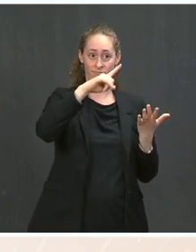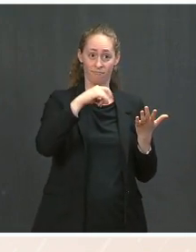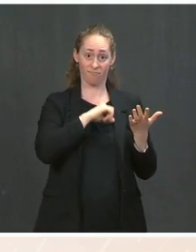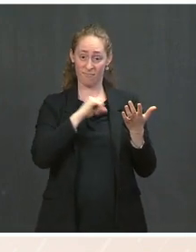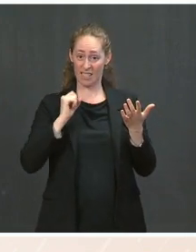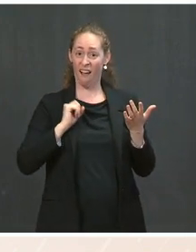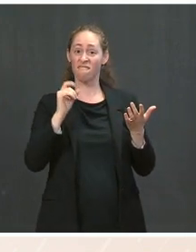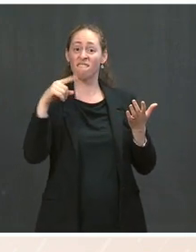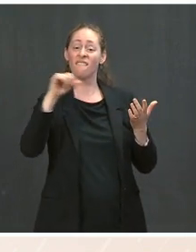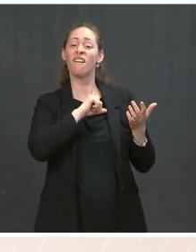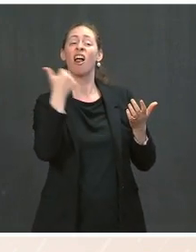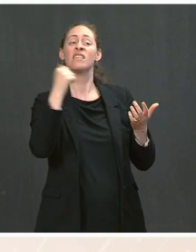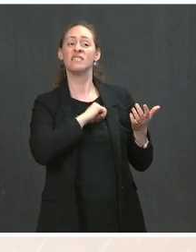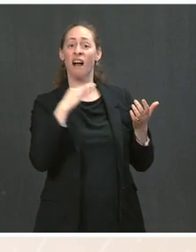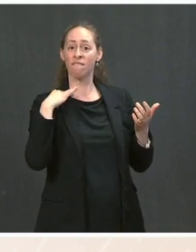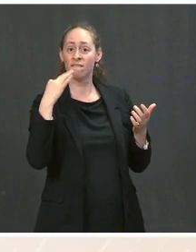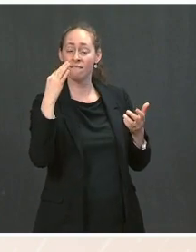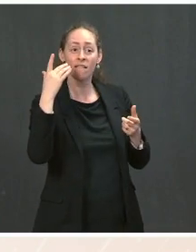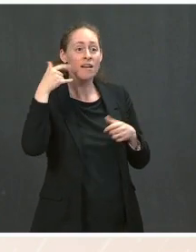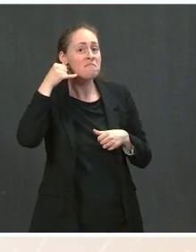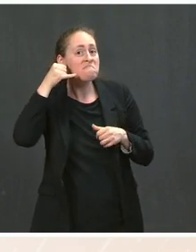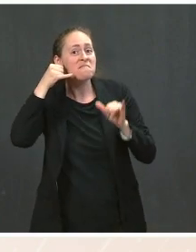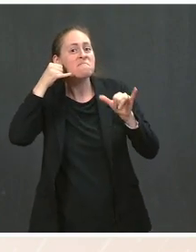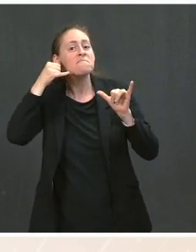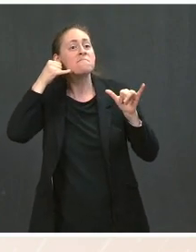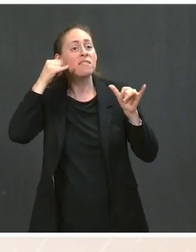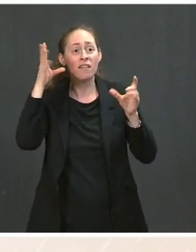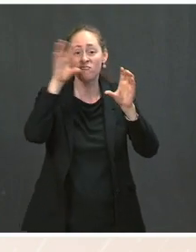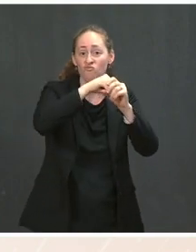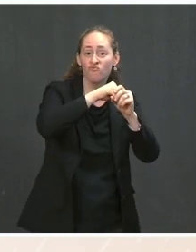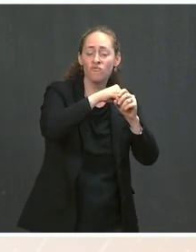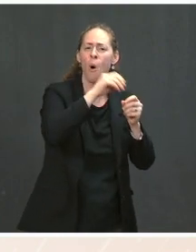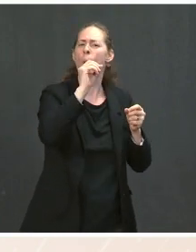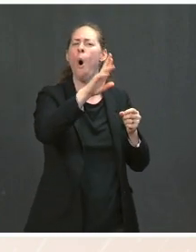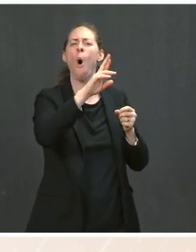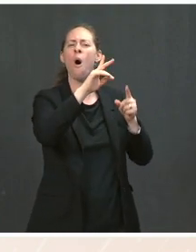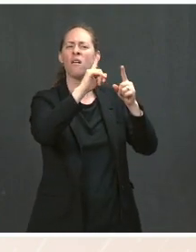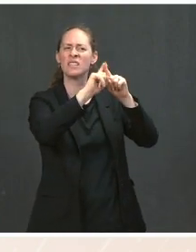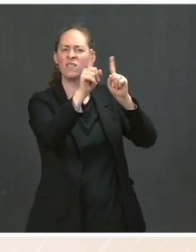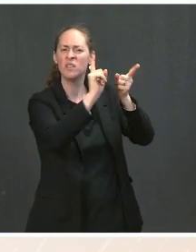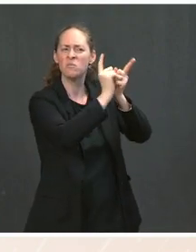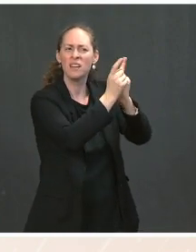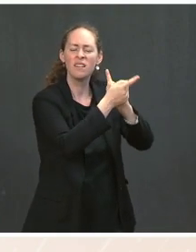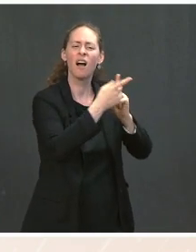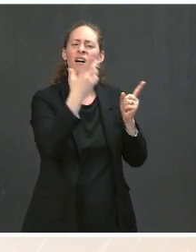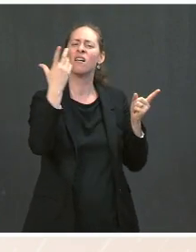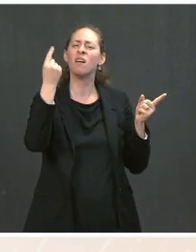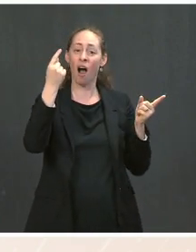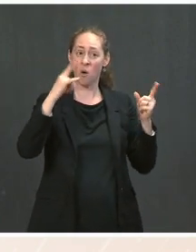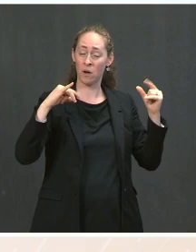through translators? Yes? Ms. Psaki: Yep. The Press: Was it warm a little bit? Was it cold? Ms. Psaki: I'm not going to characterize the tone.